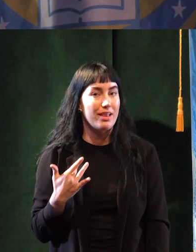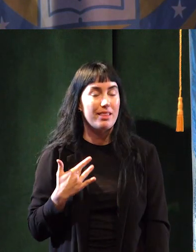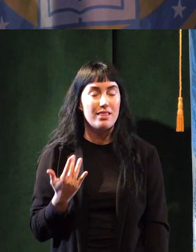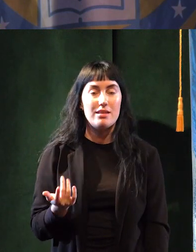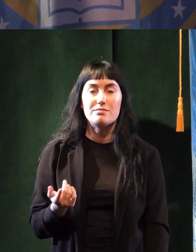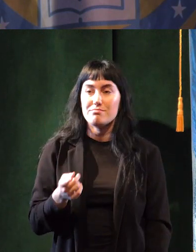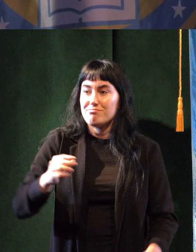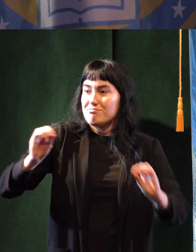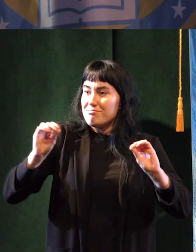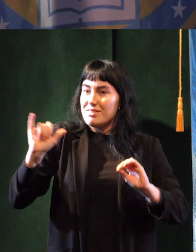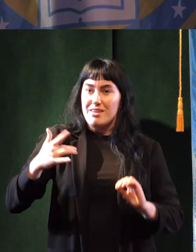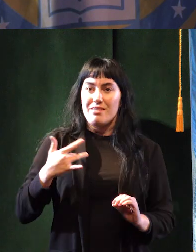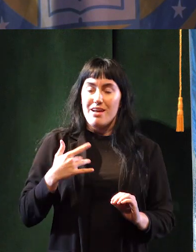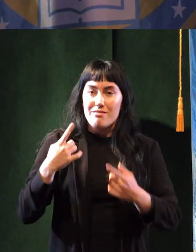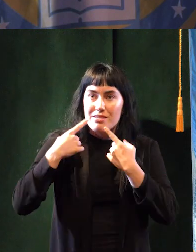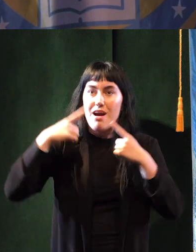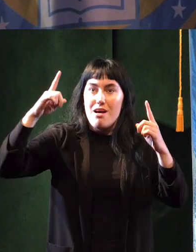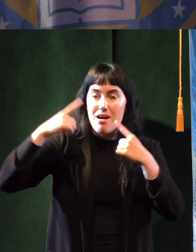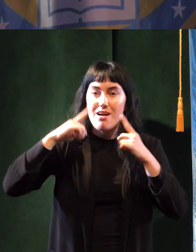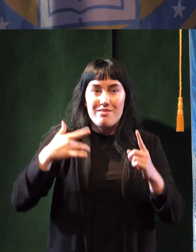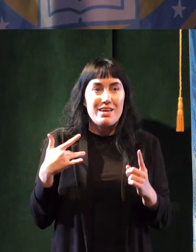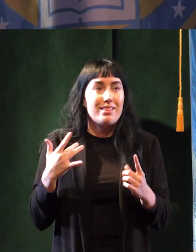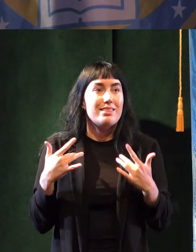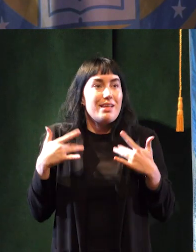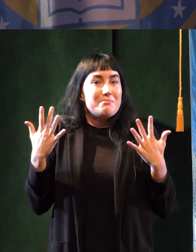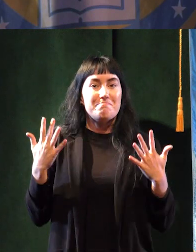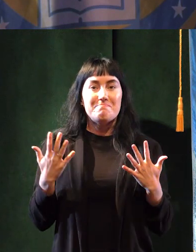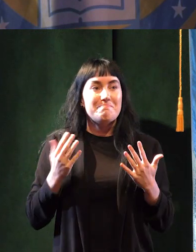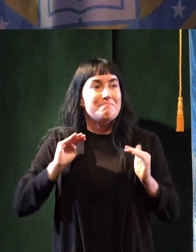happier you felt there is nothing like the feeling of accomplishment you feel